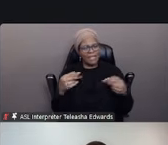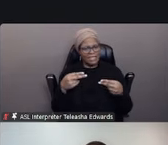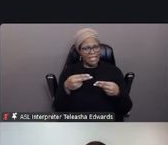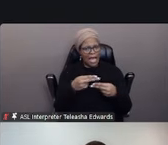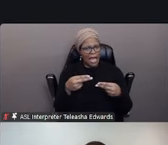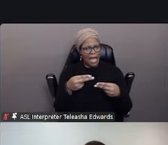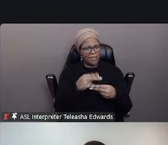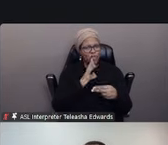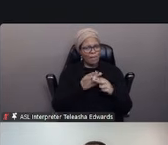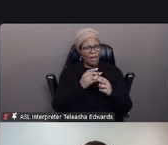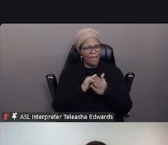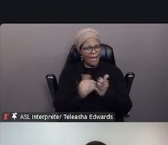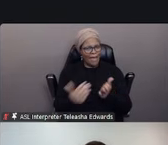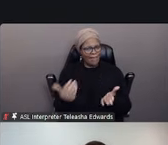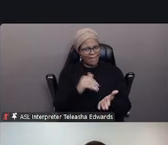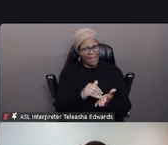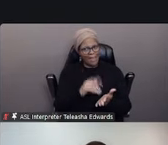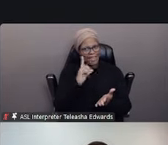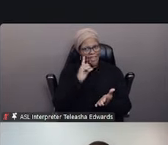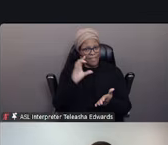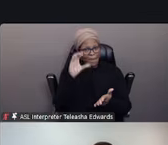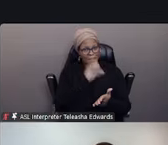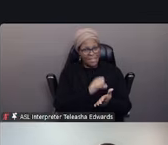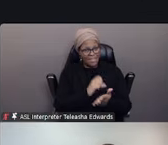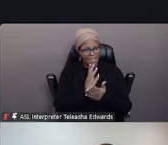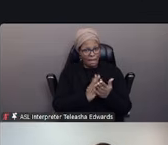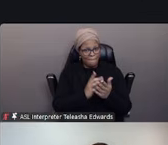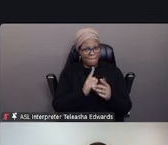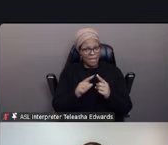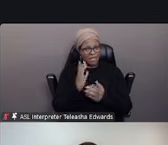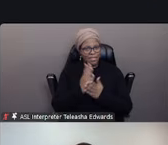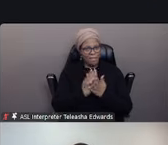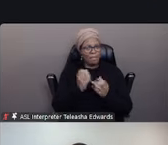think folks missed some of that and we've got a lot of questions about the timeline. So maybe we